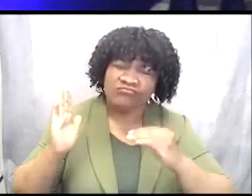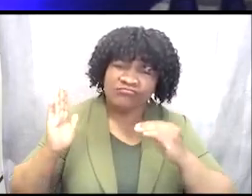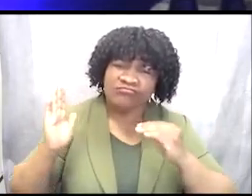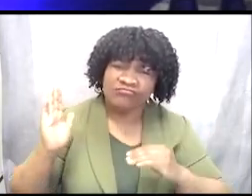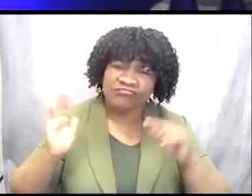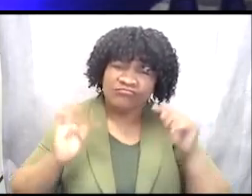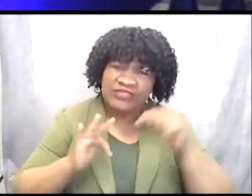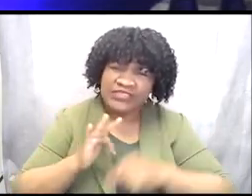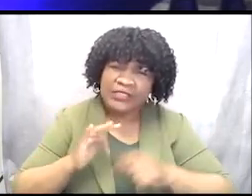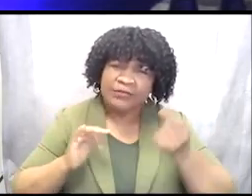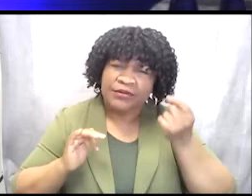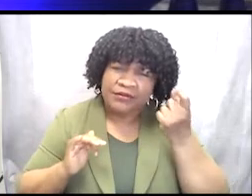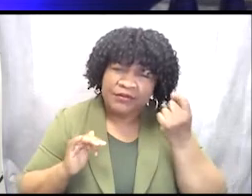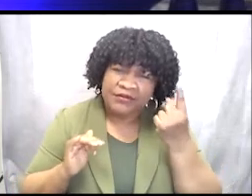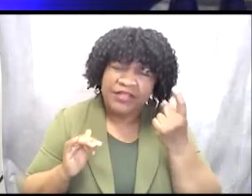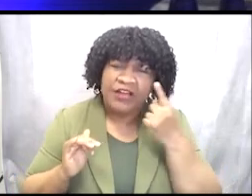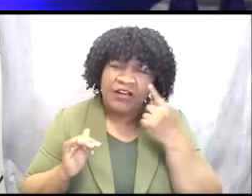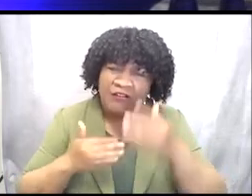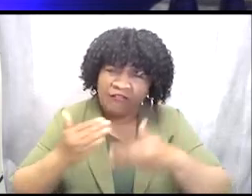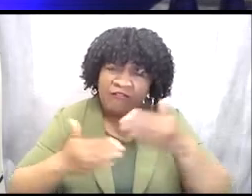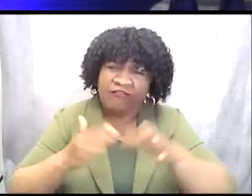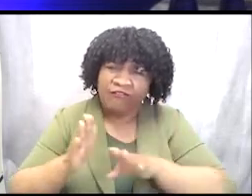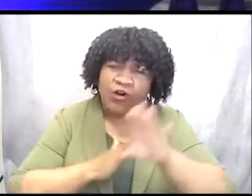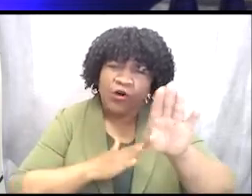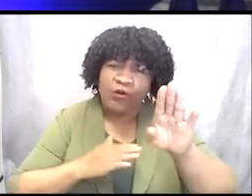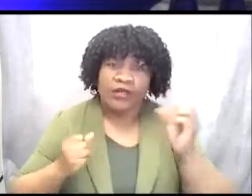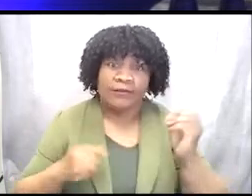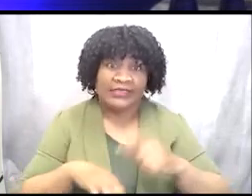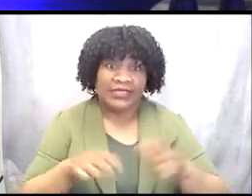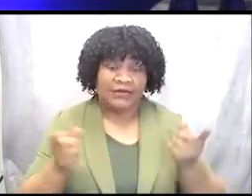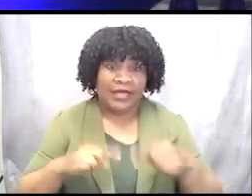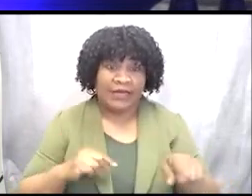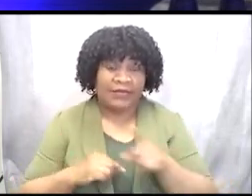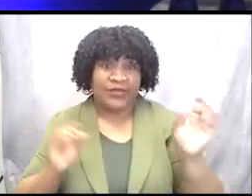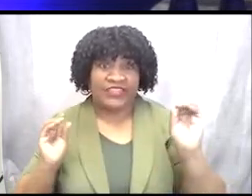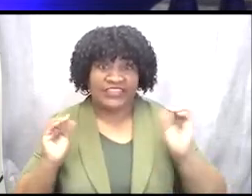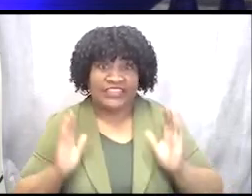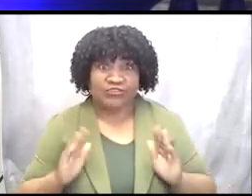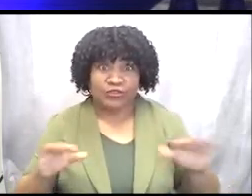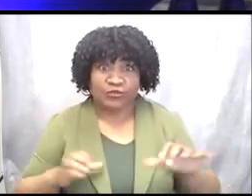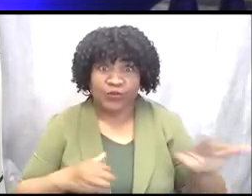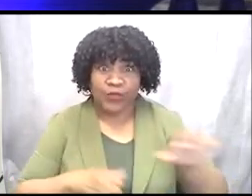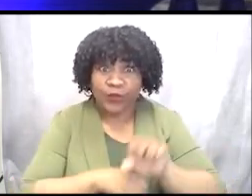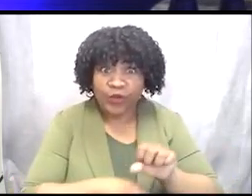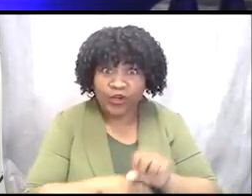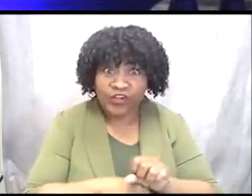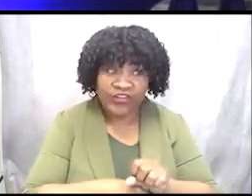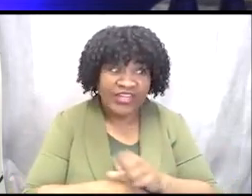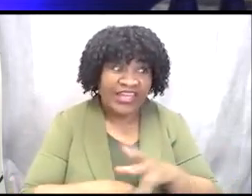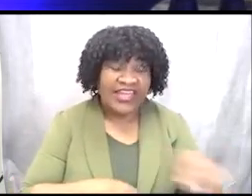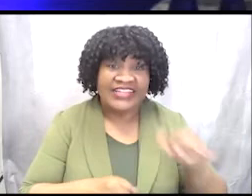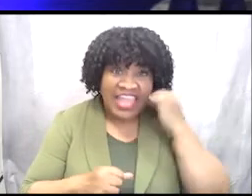and deeper path forward? Now, a lot of times when practitioners are doing the work and they're just in it every single day,